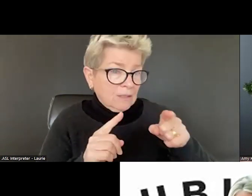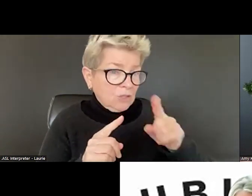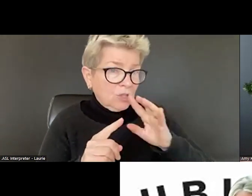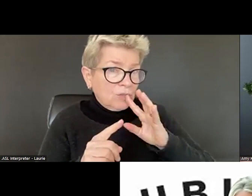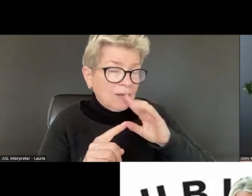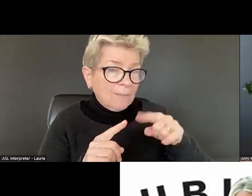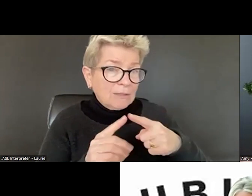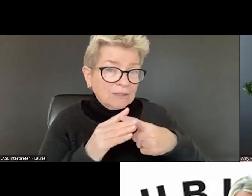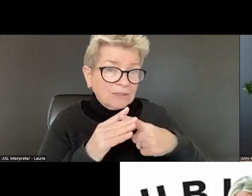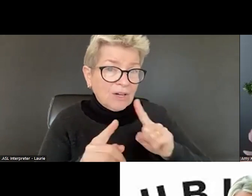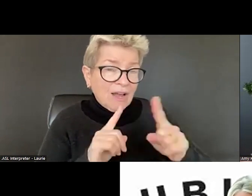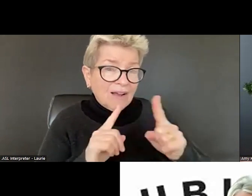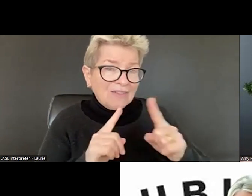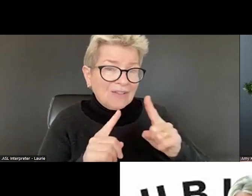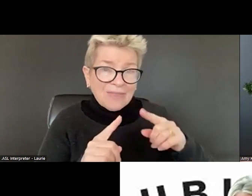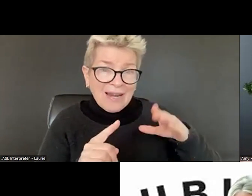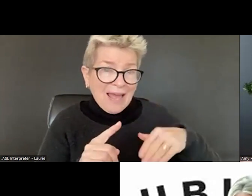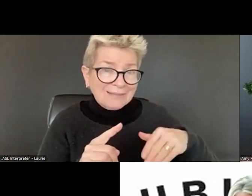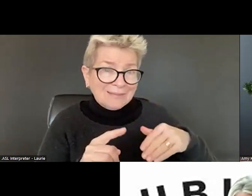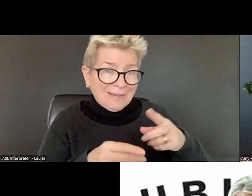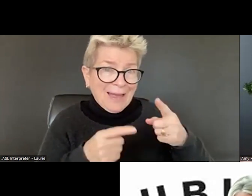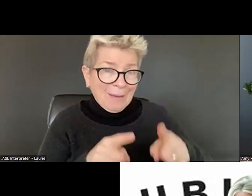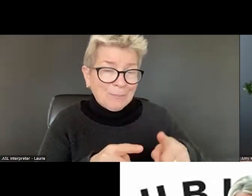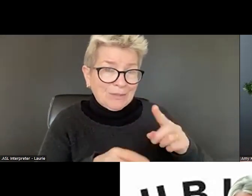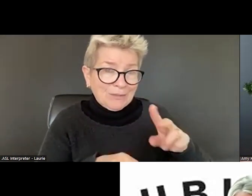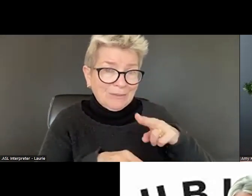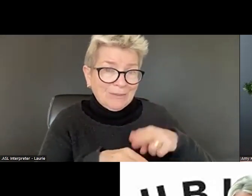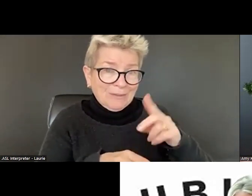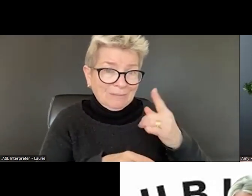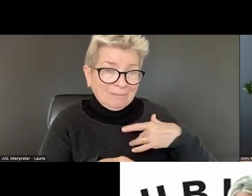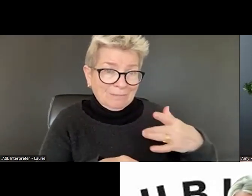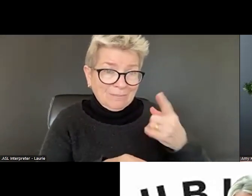that hasn't traditionally been started I know you mentioned in your family I think mentioned during